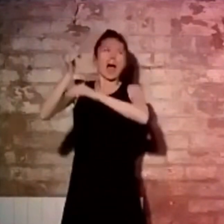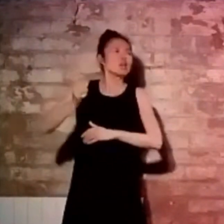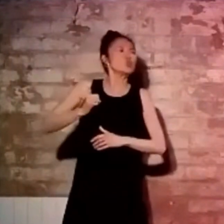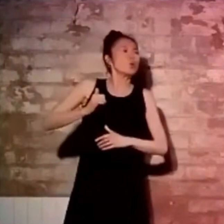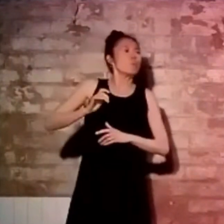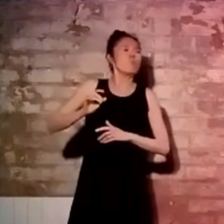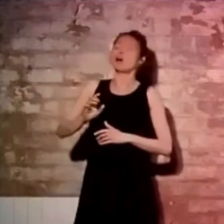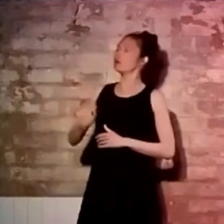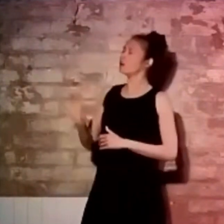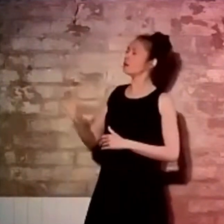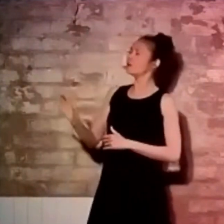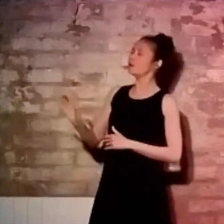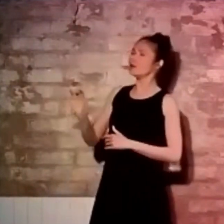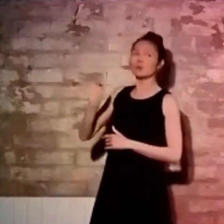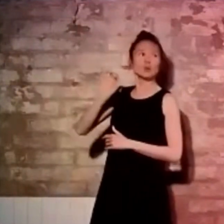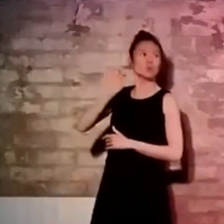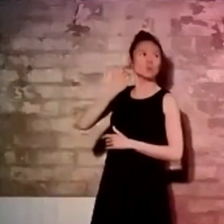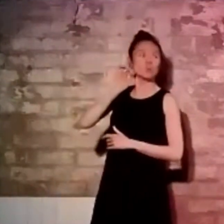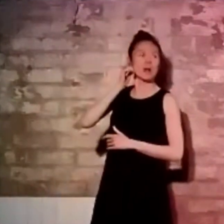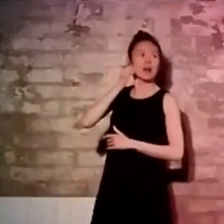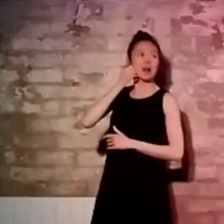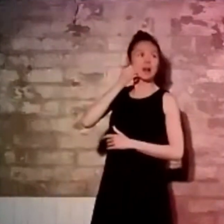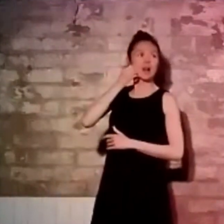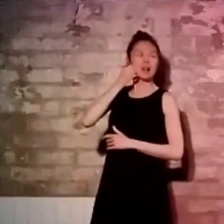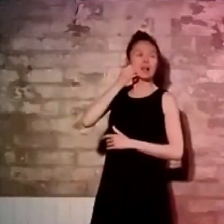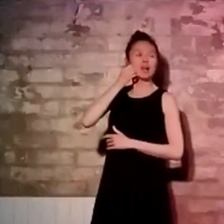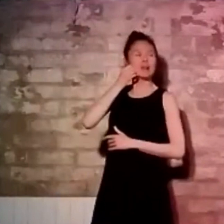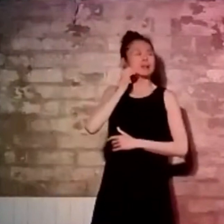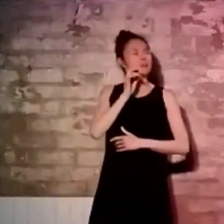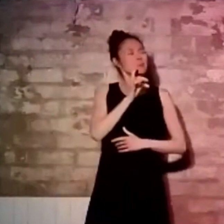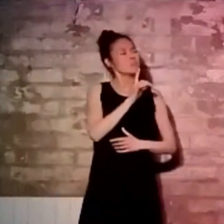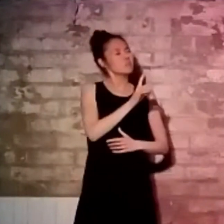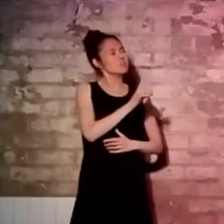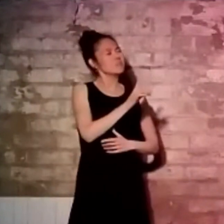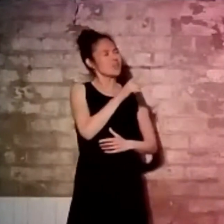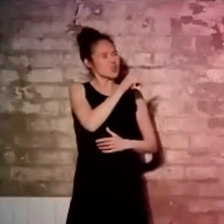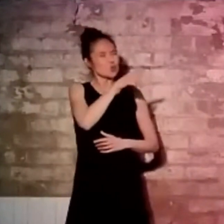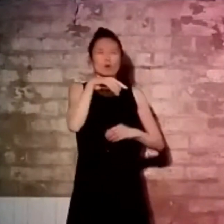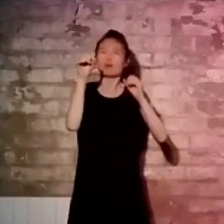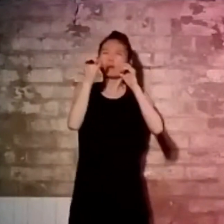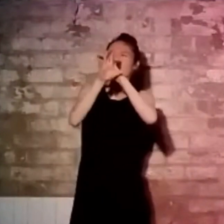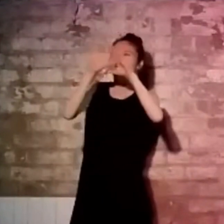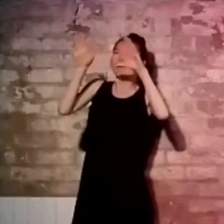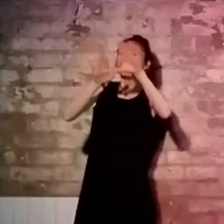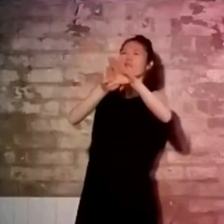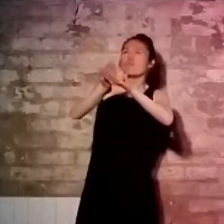I tell thee, yea. Wert thou an oracle to tell me so, I'd not believe thee.